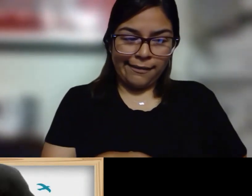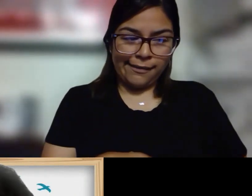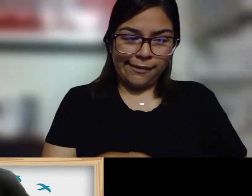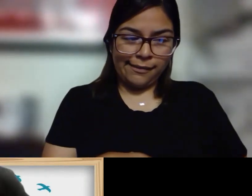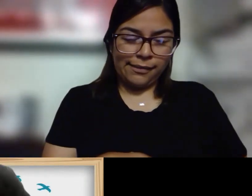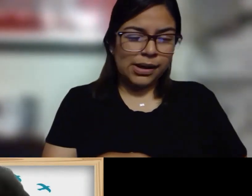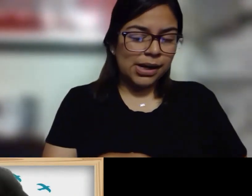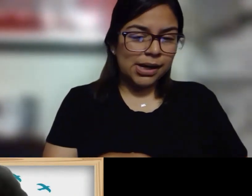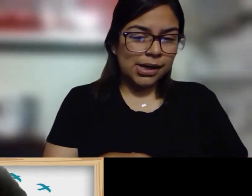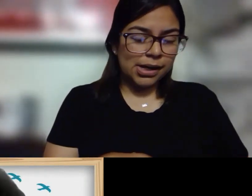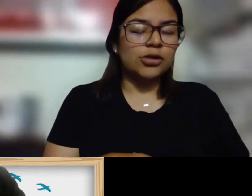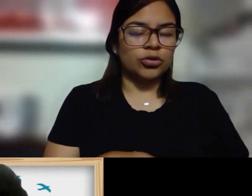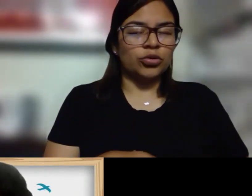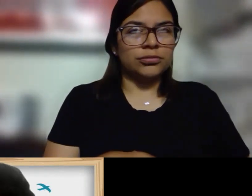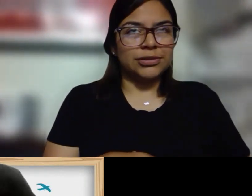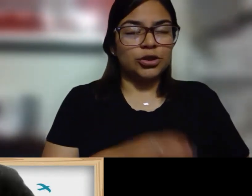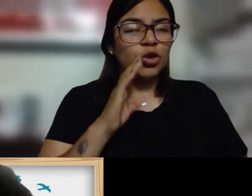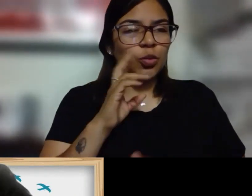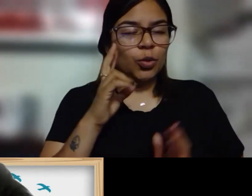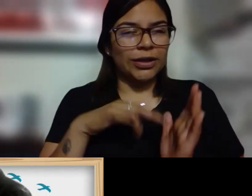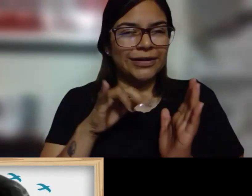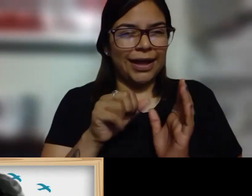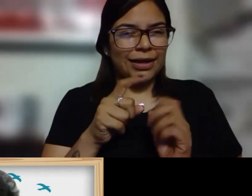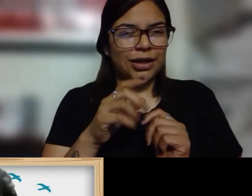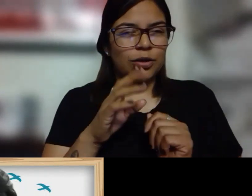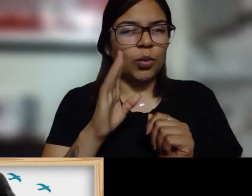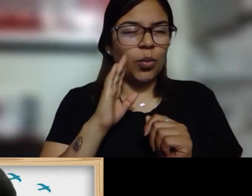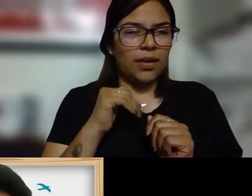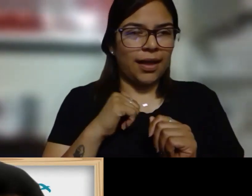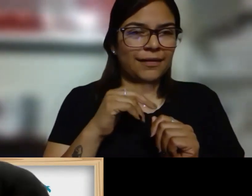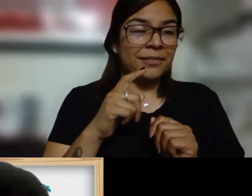so updating your packet about adrc Round Table webinars stay tuned for more on